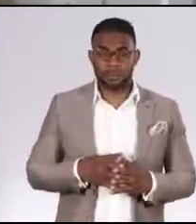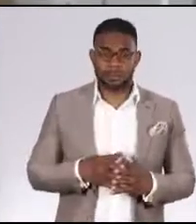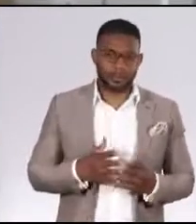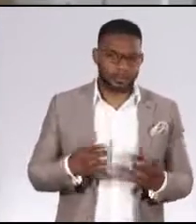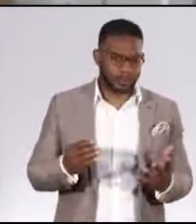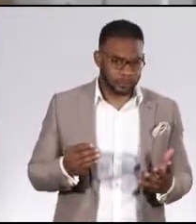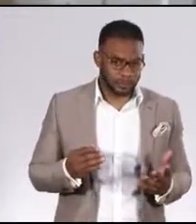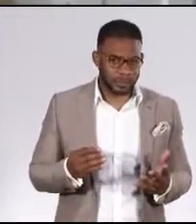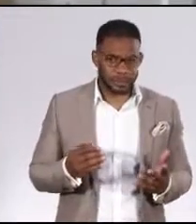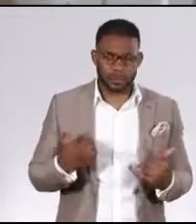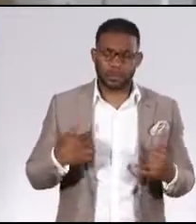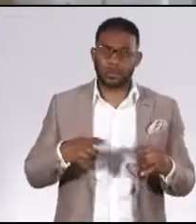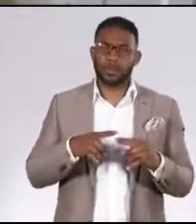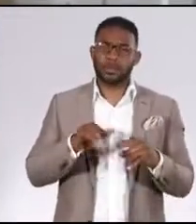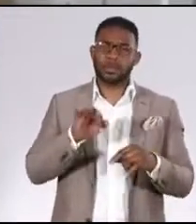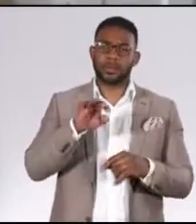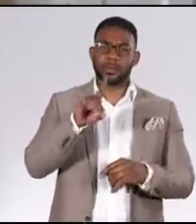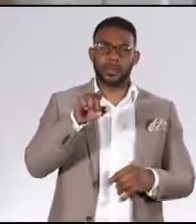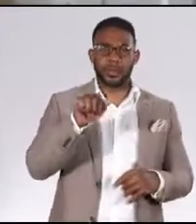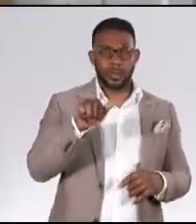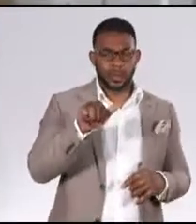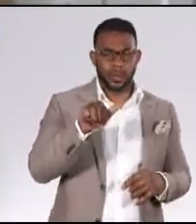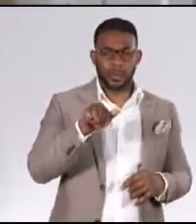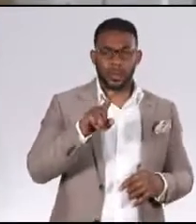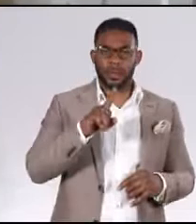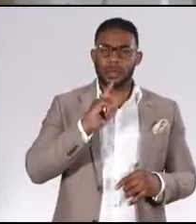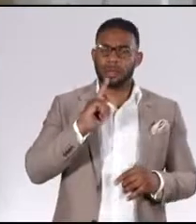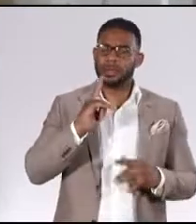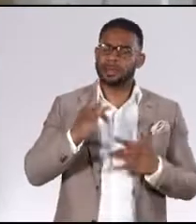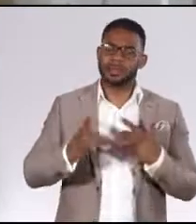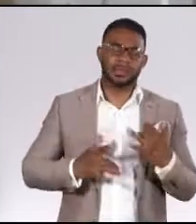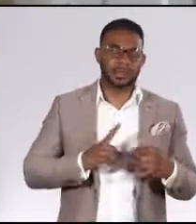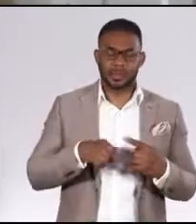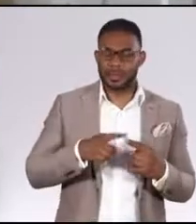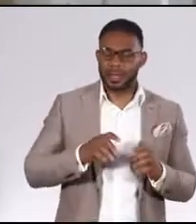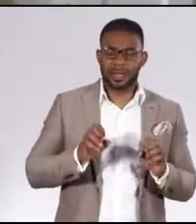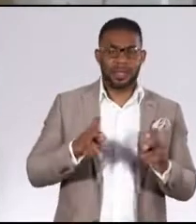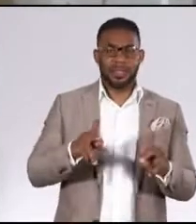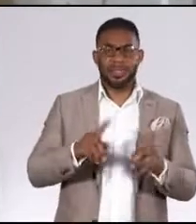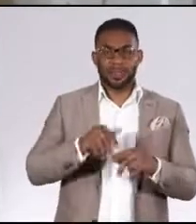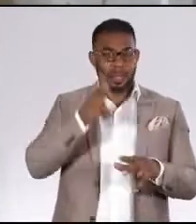we at the fda are so excited about the opportunity to hear from patients,